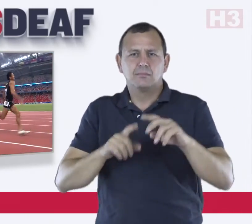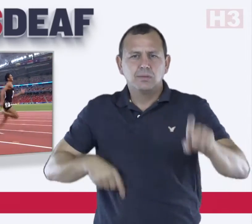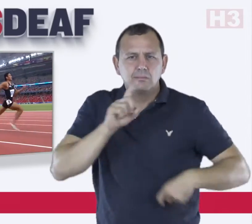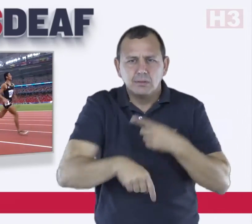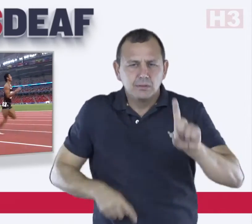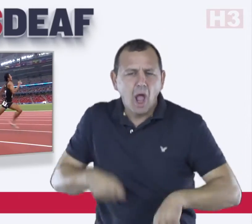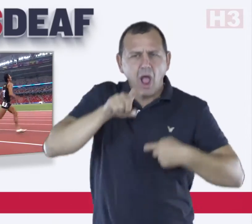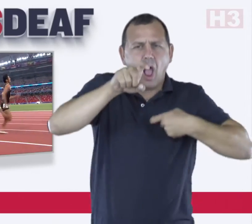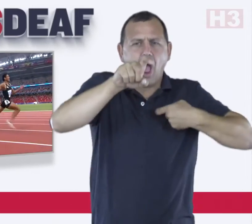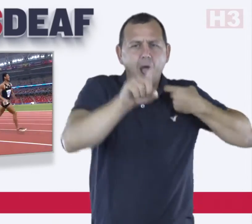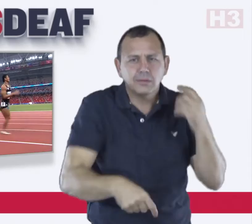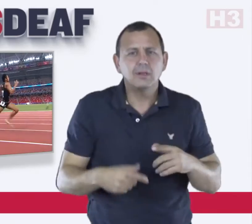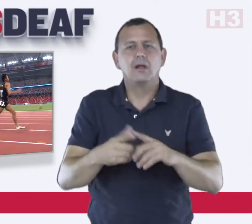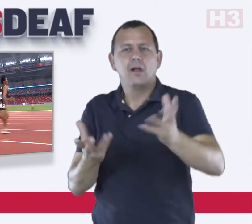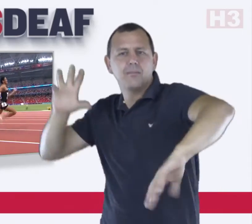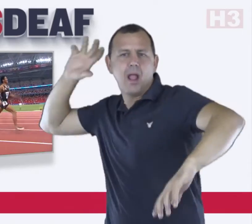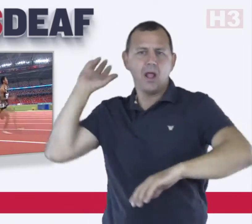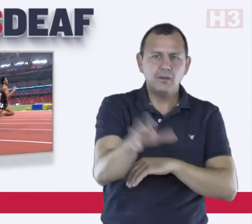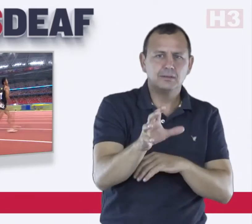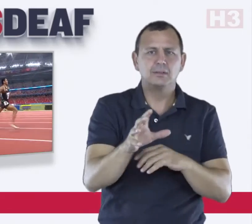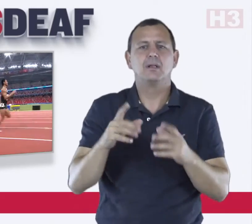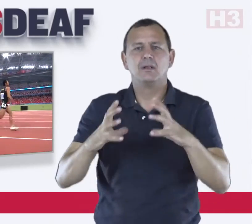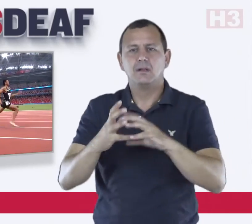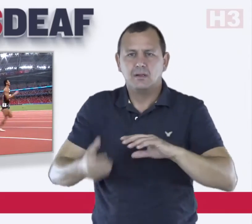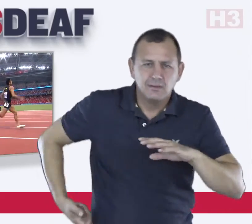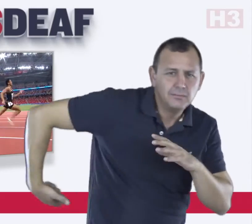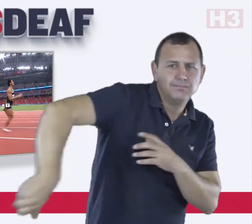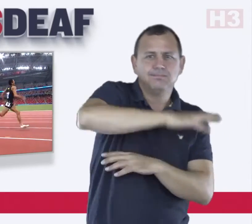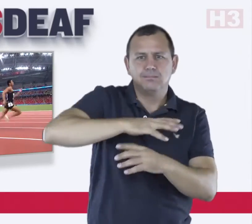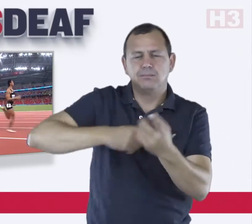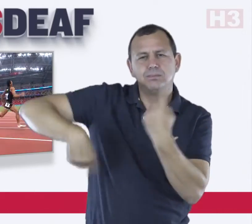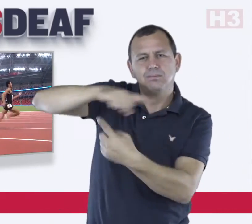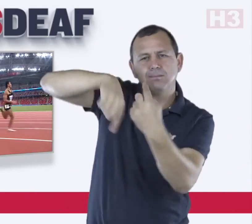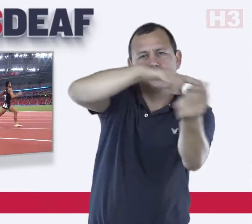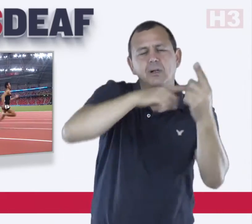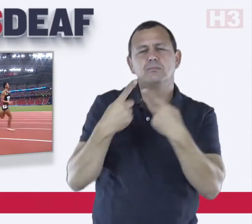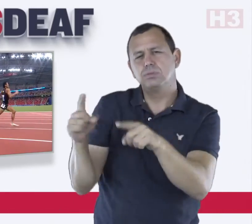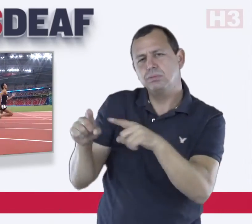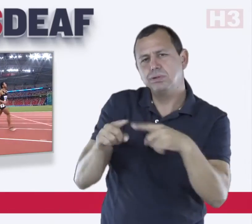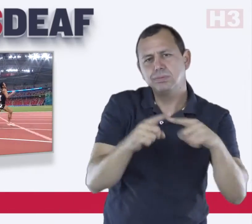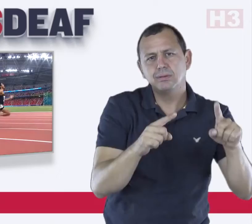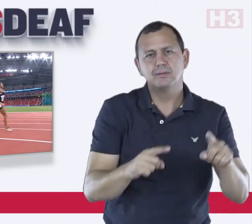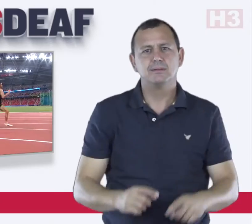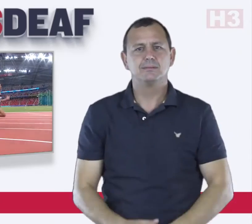jump, shot put, discus, and more.